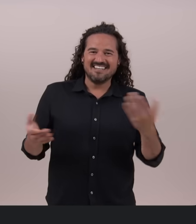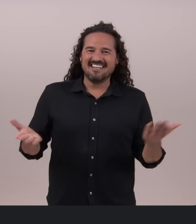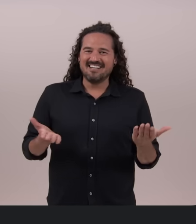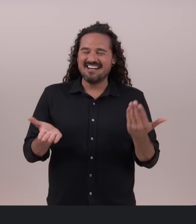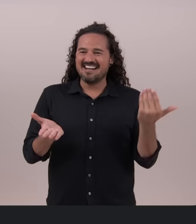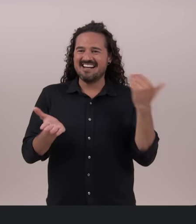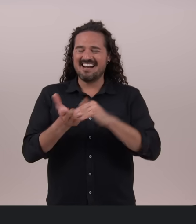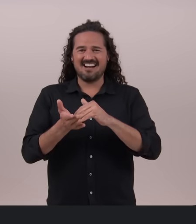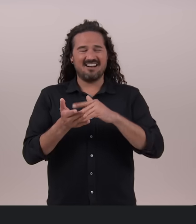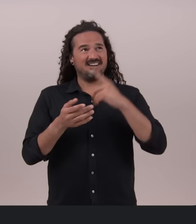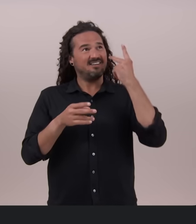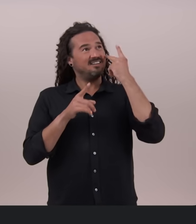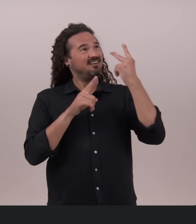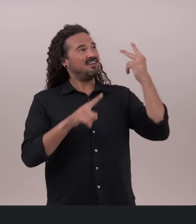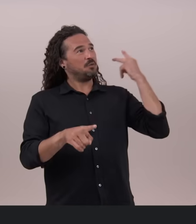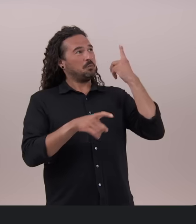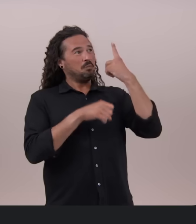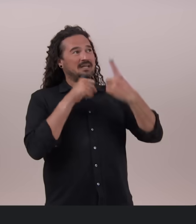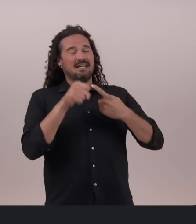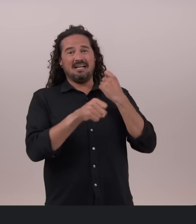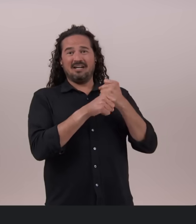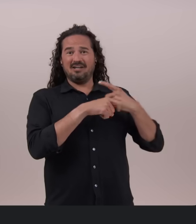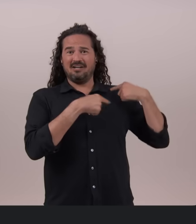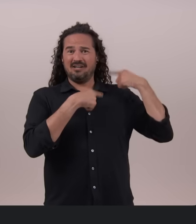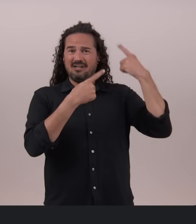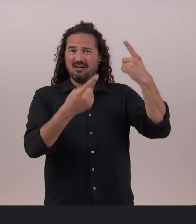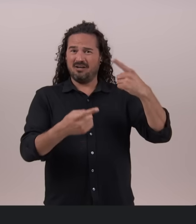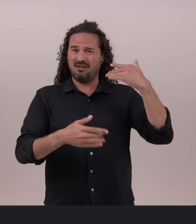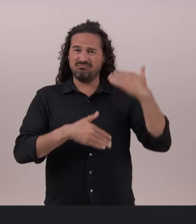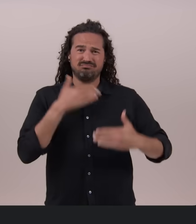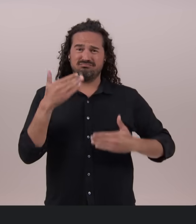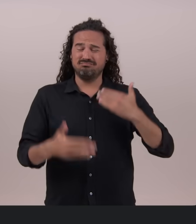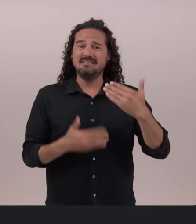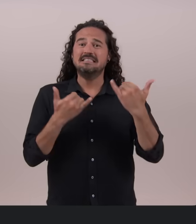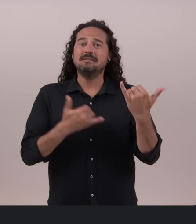This morning, you've heard all about the advancements across Gemini.